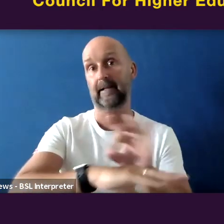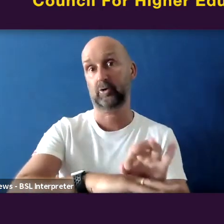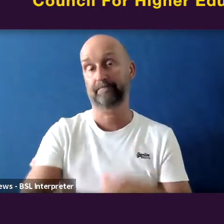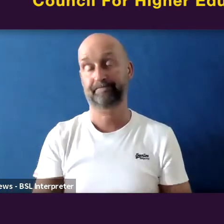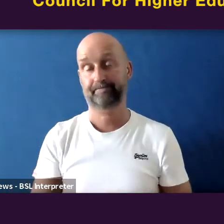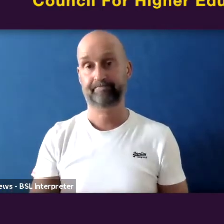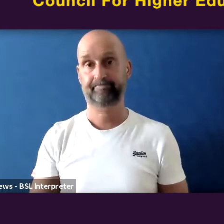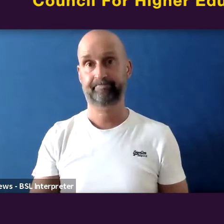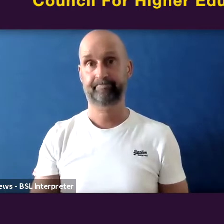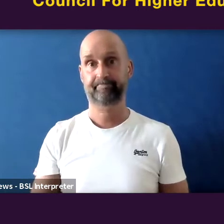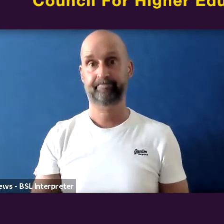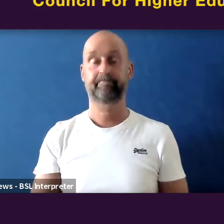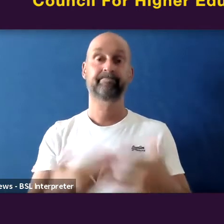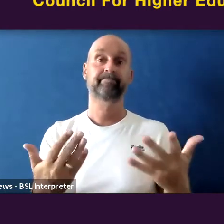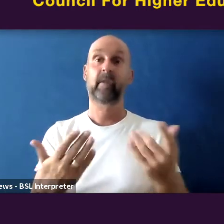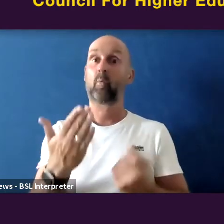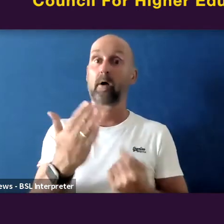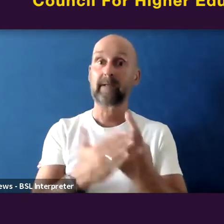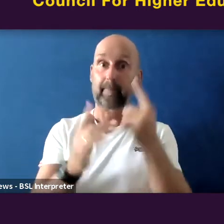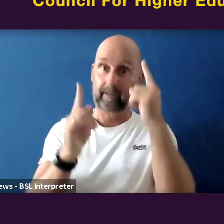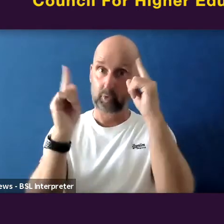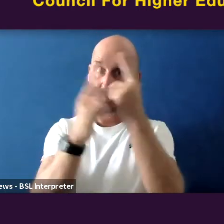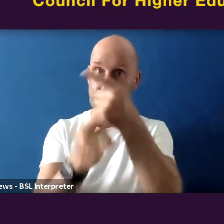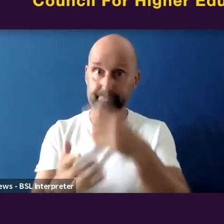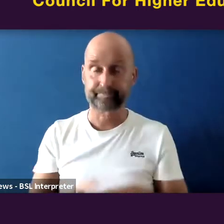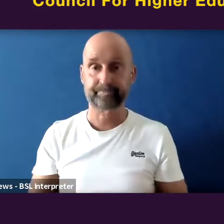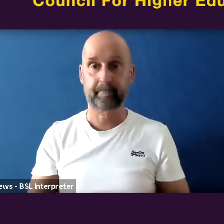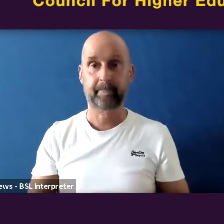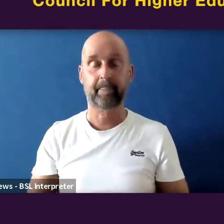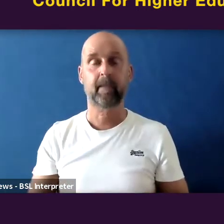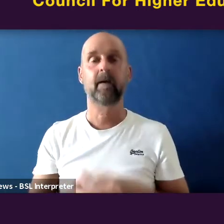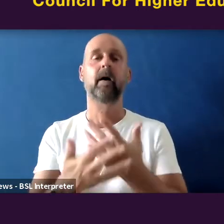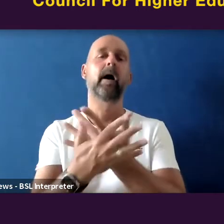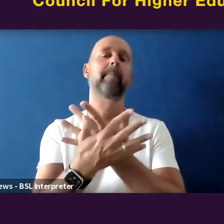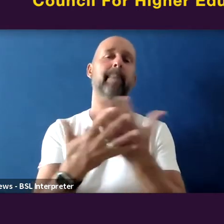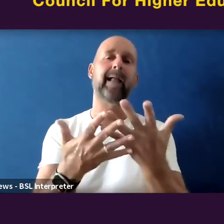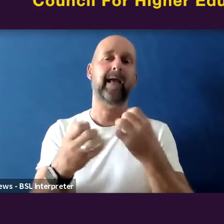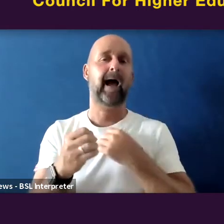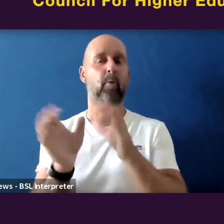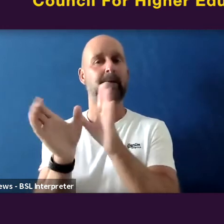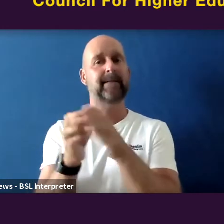So what's happening in Universities? Whilst many in our sector saw these decisions coming